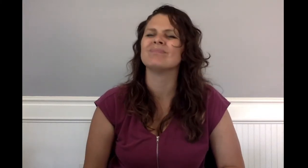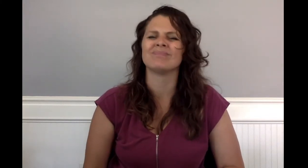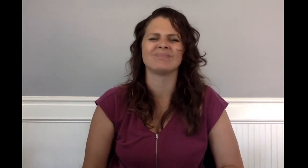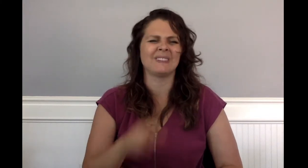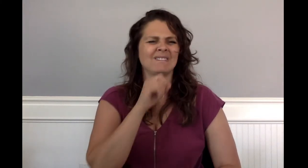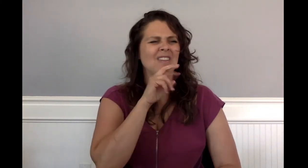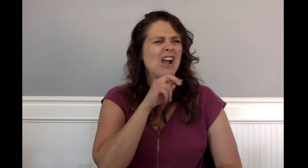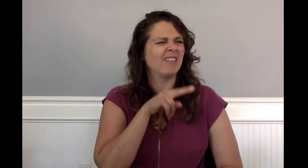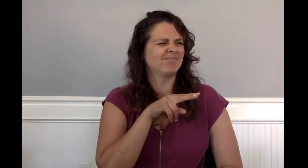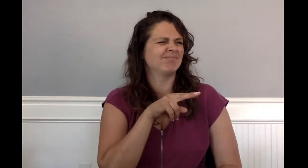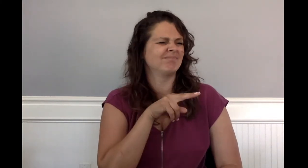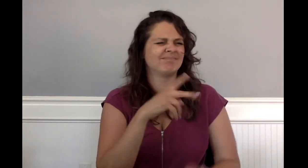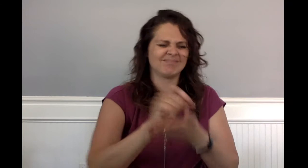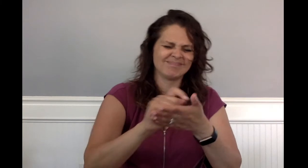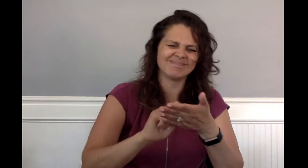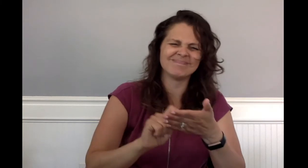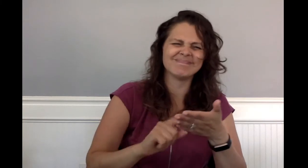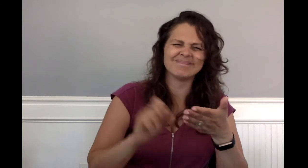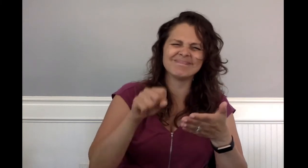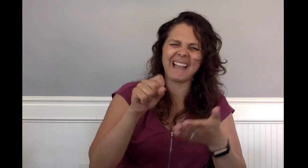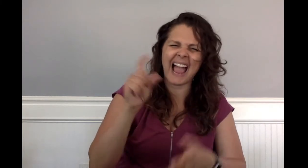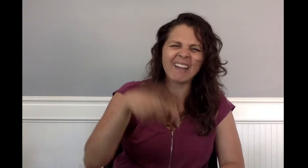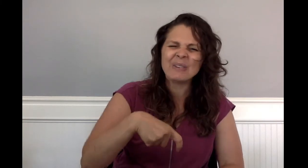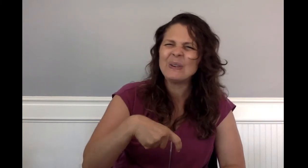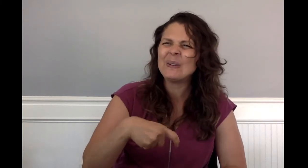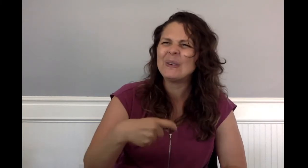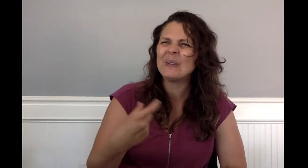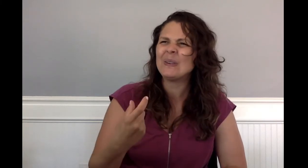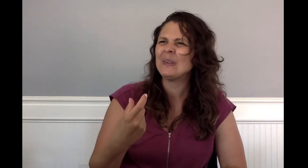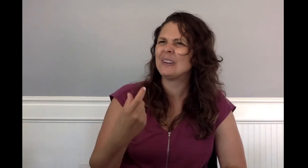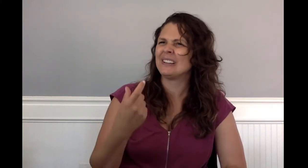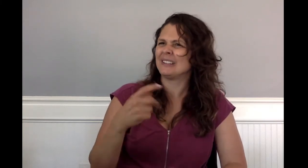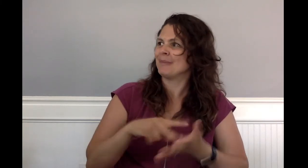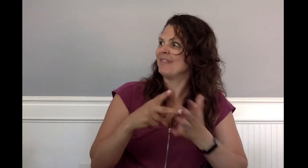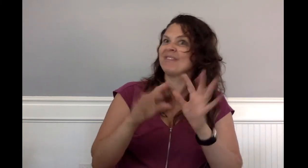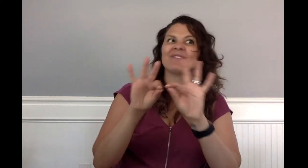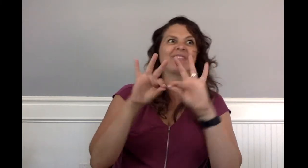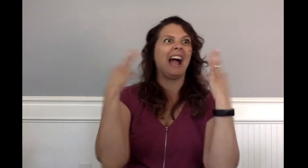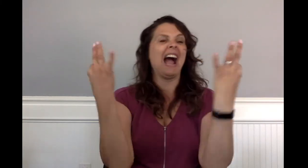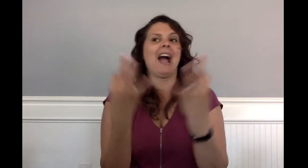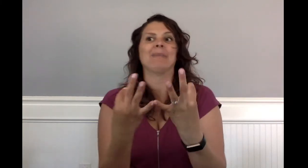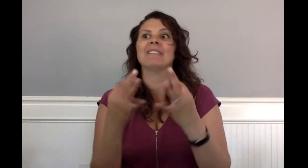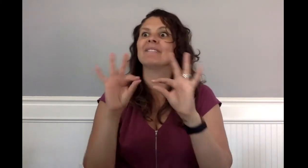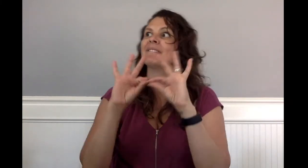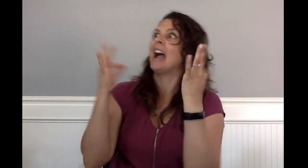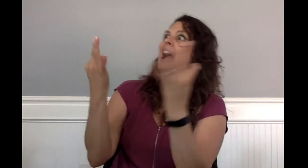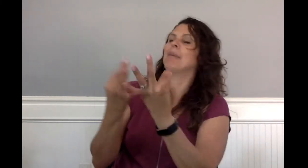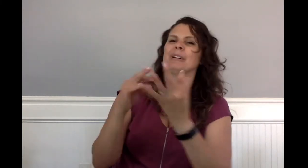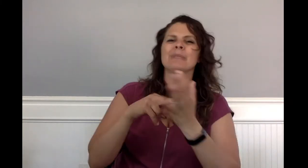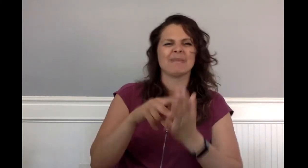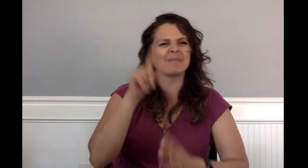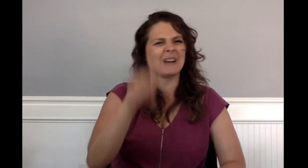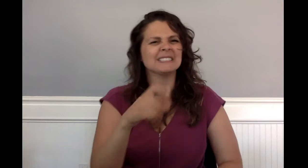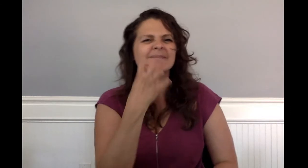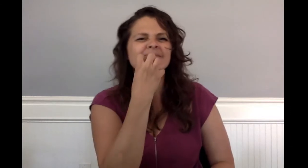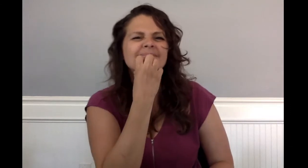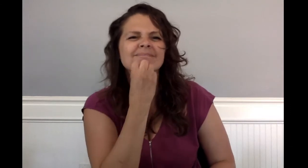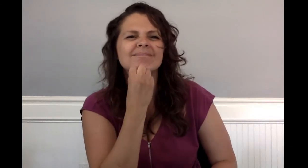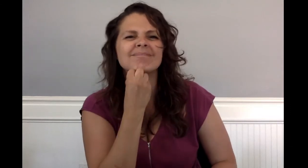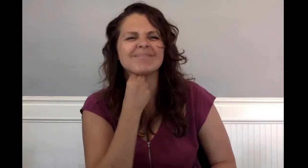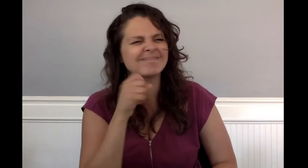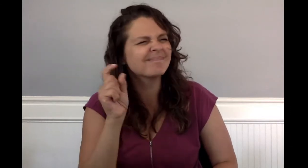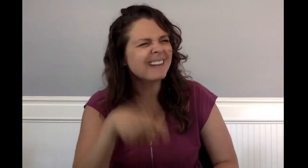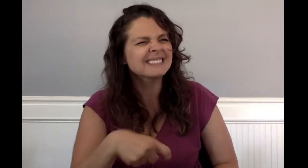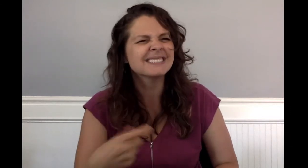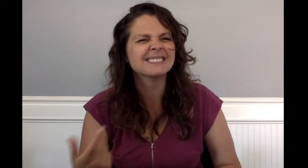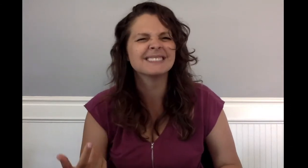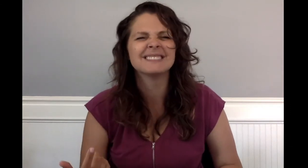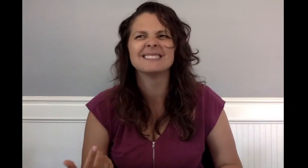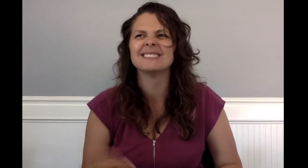“They have to care!” Frog wrote. “That’s what it means to be a family—you have to care!”